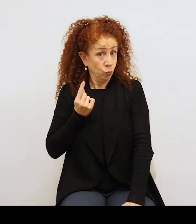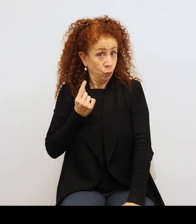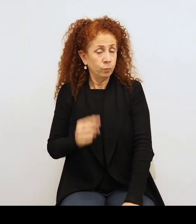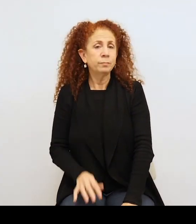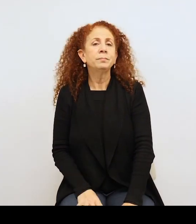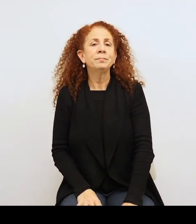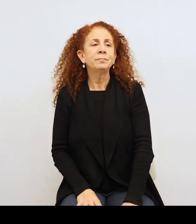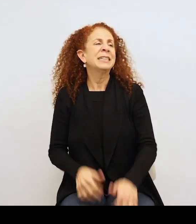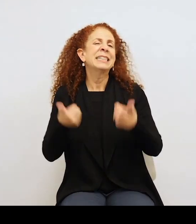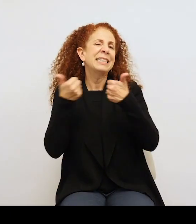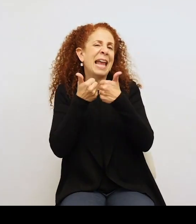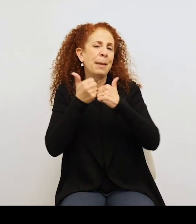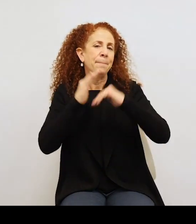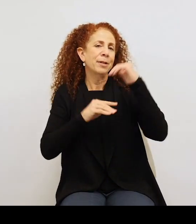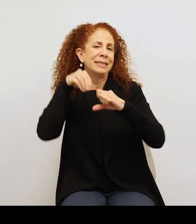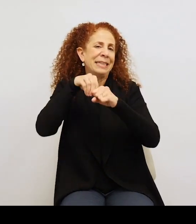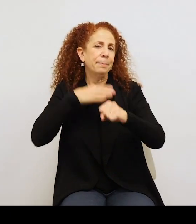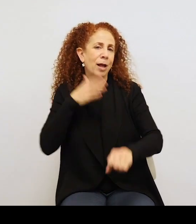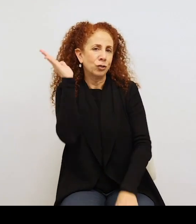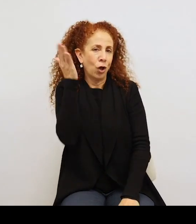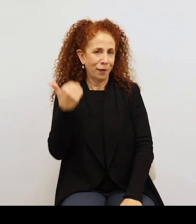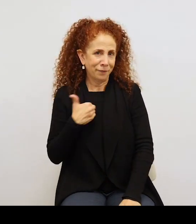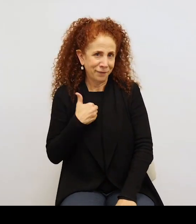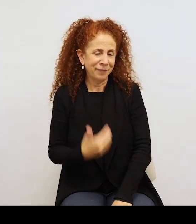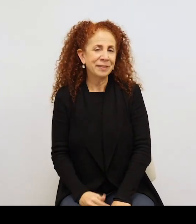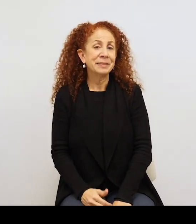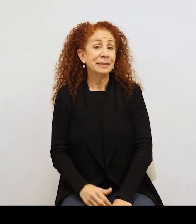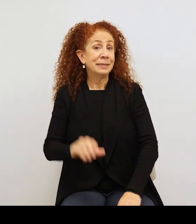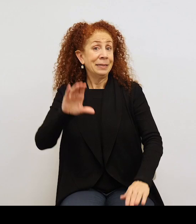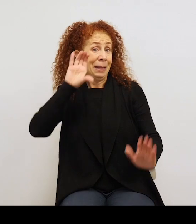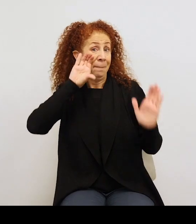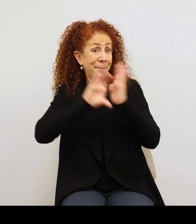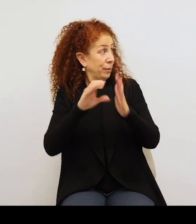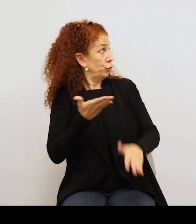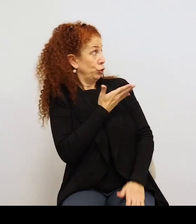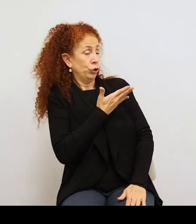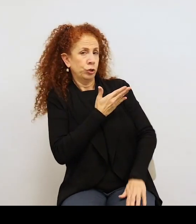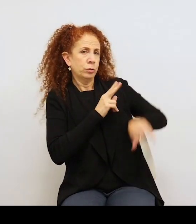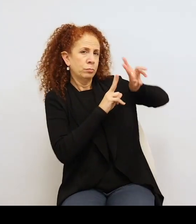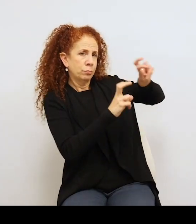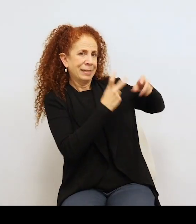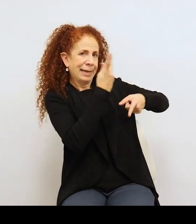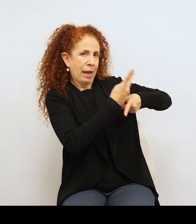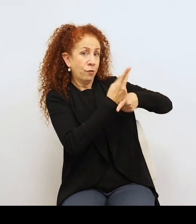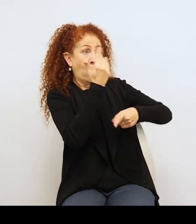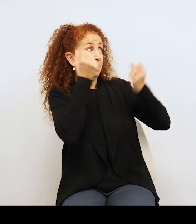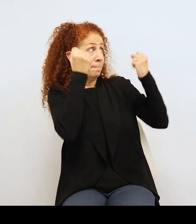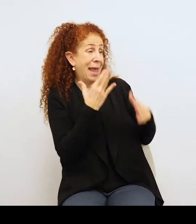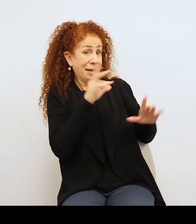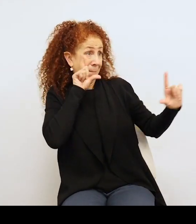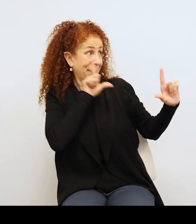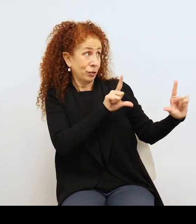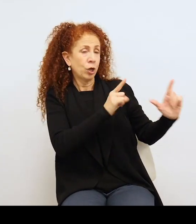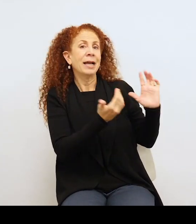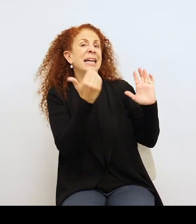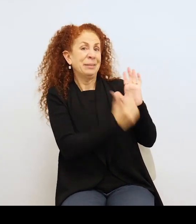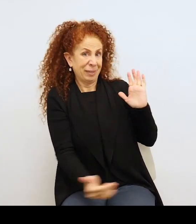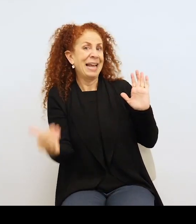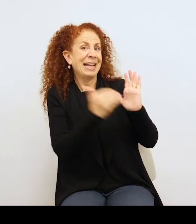there is a little game built into this. So look at the pictures very carefully, because a number of them will repeat themselves.